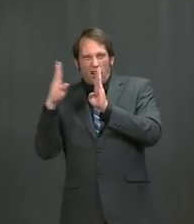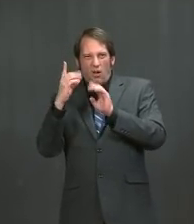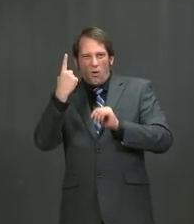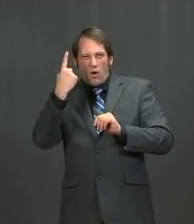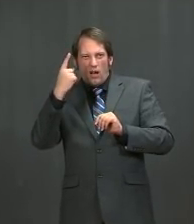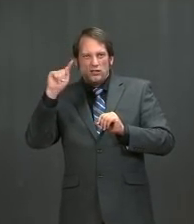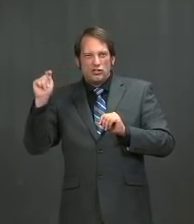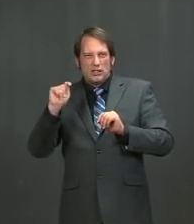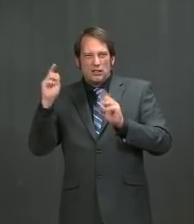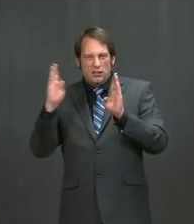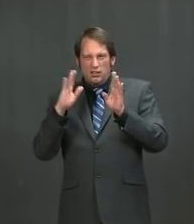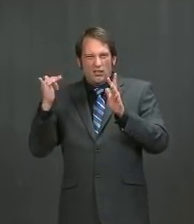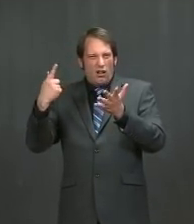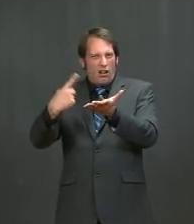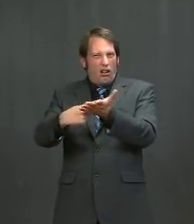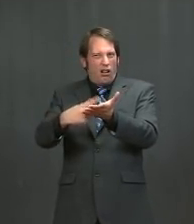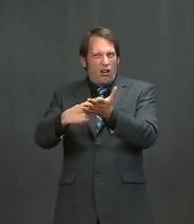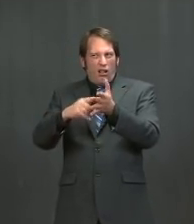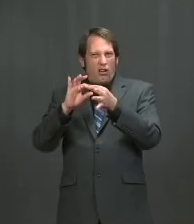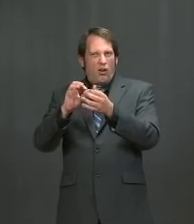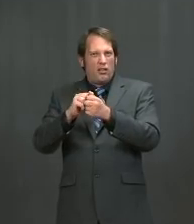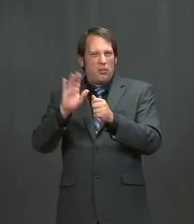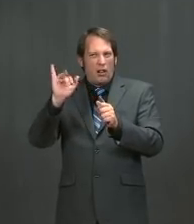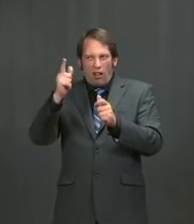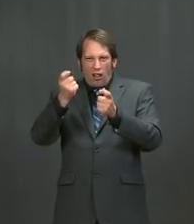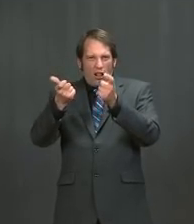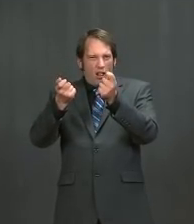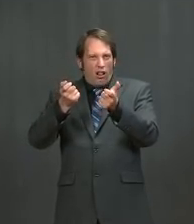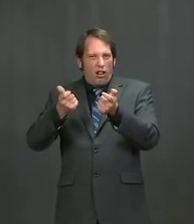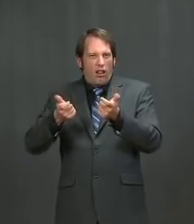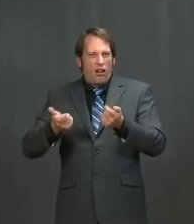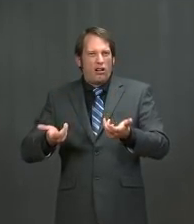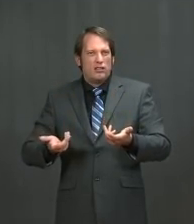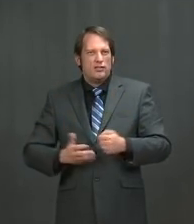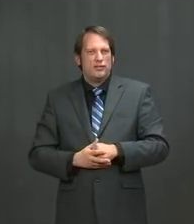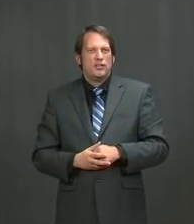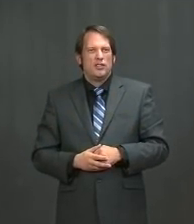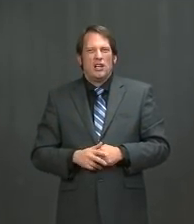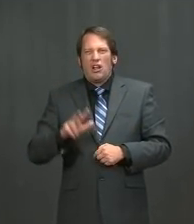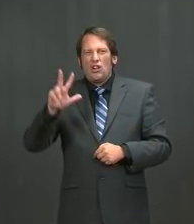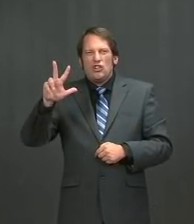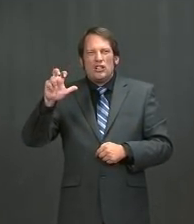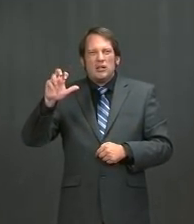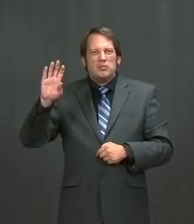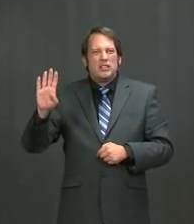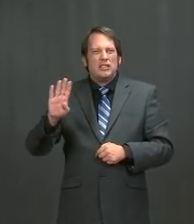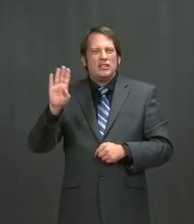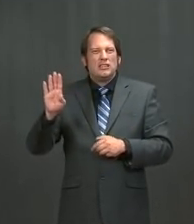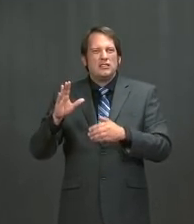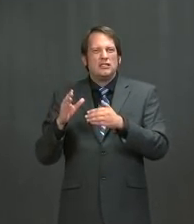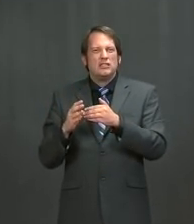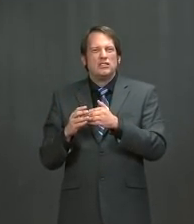notably, the $300 billion energy tax credit,